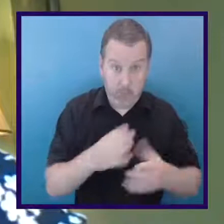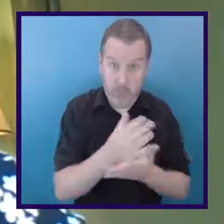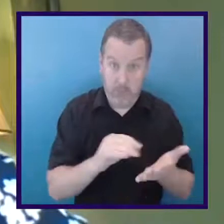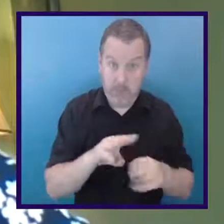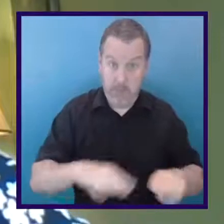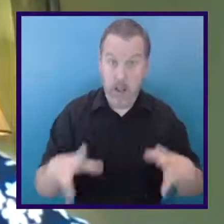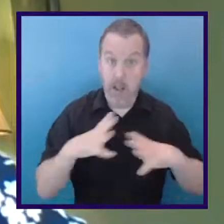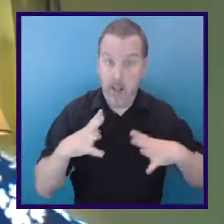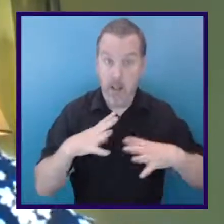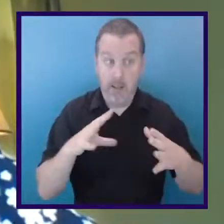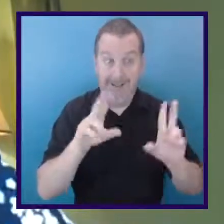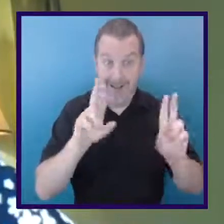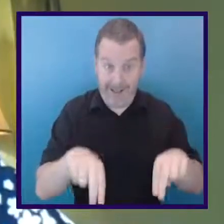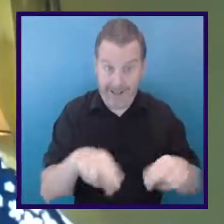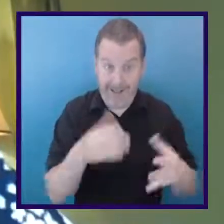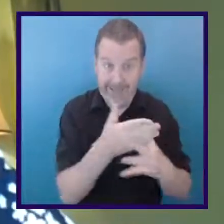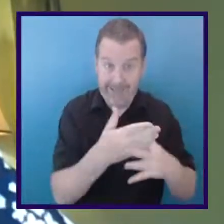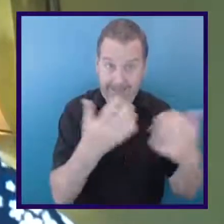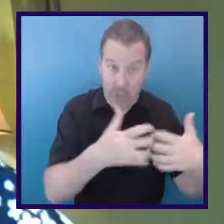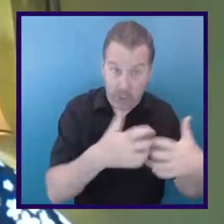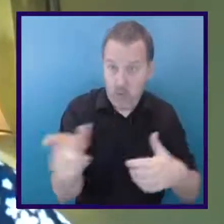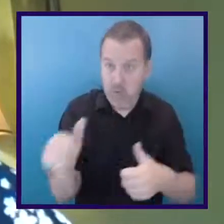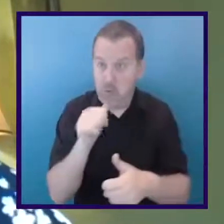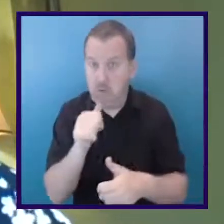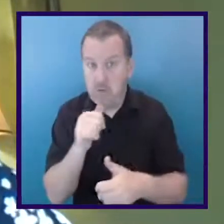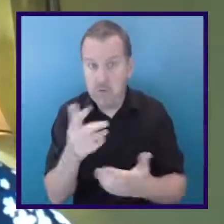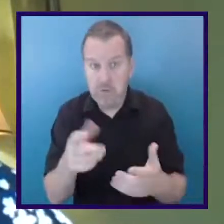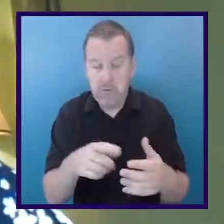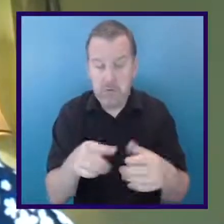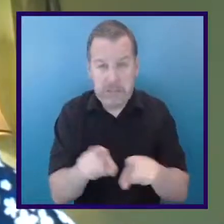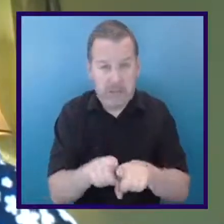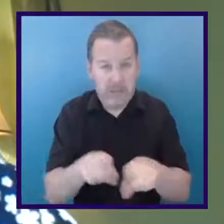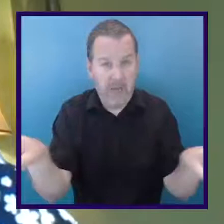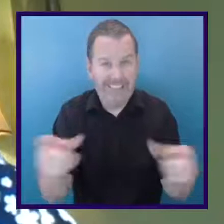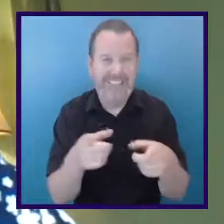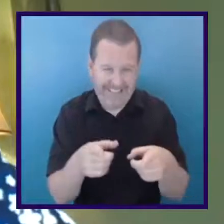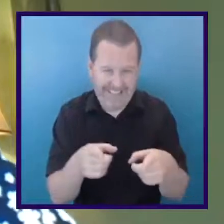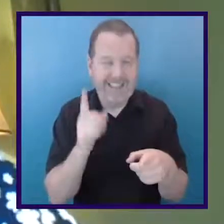to some of the technology, which is a wider problem that that has happened with COVID as well.